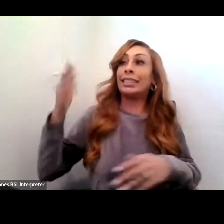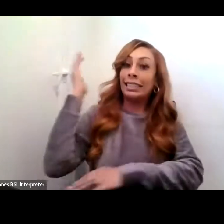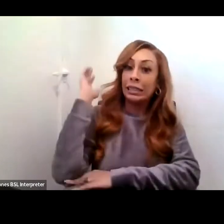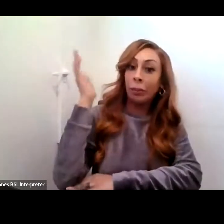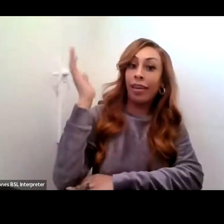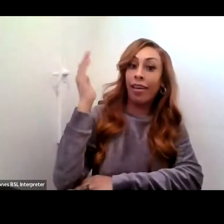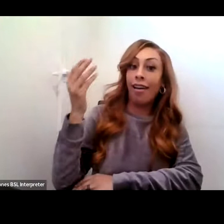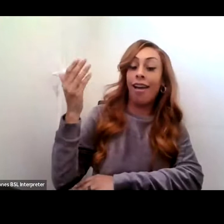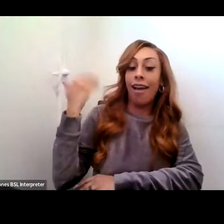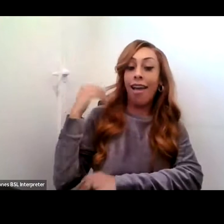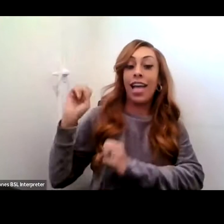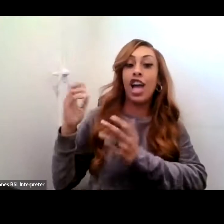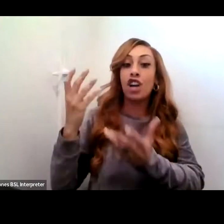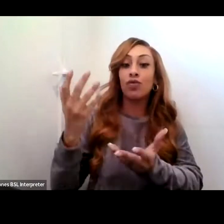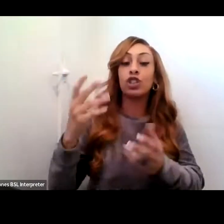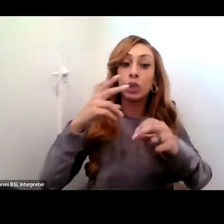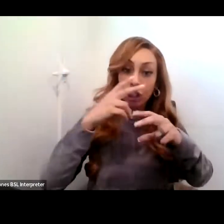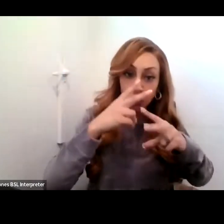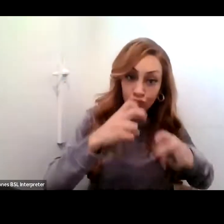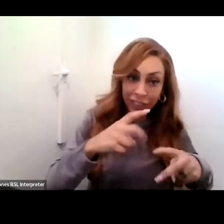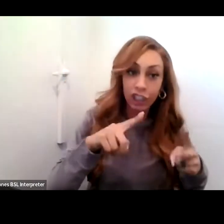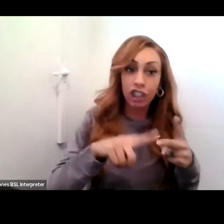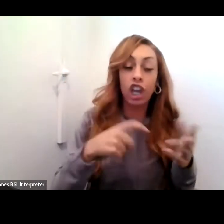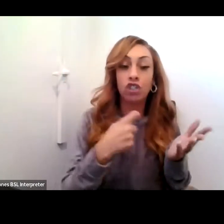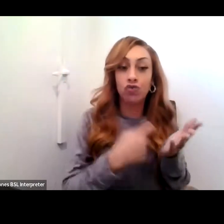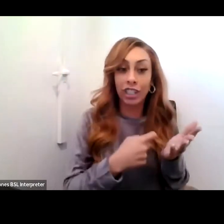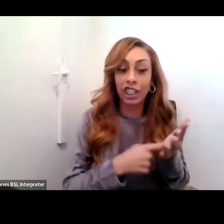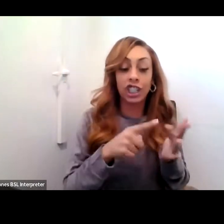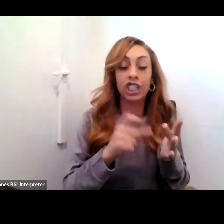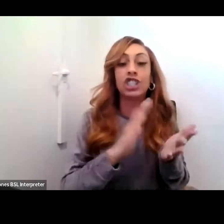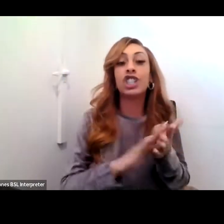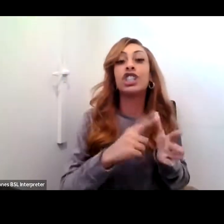Obviously, introducing the research, a lot of really interesting findings